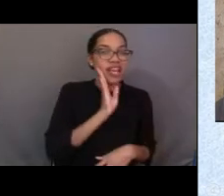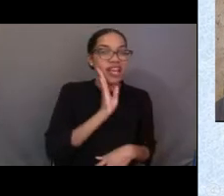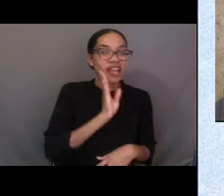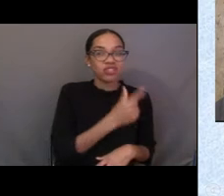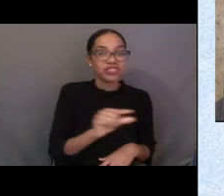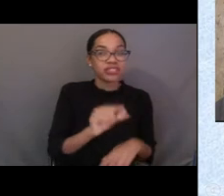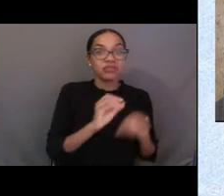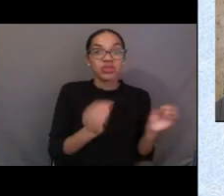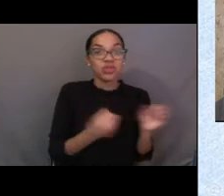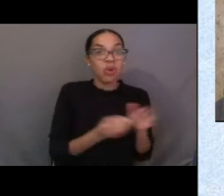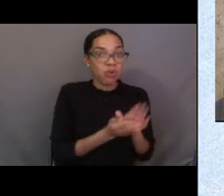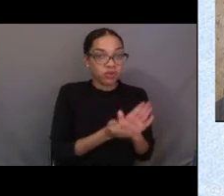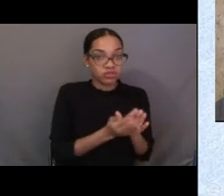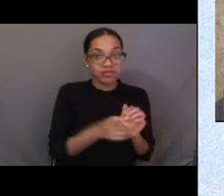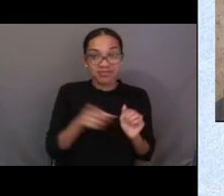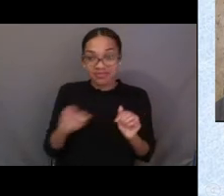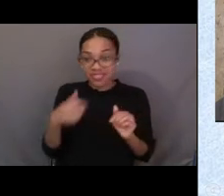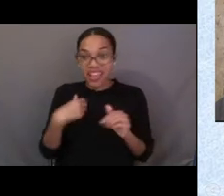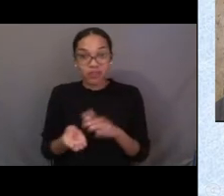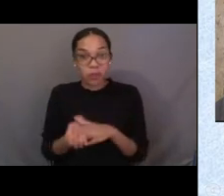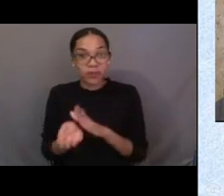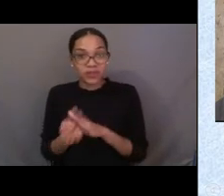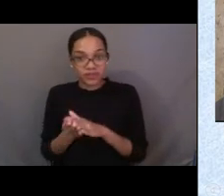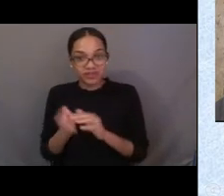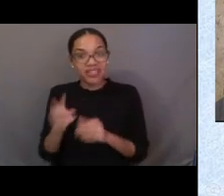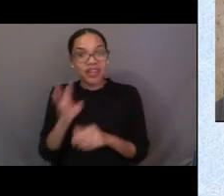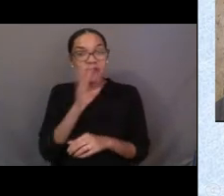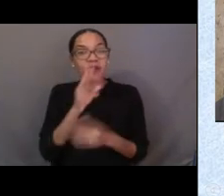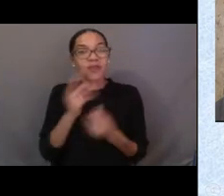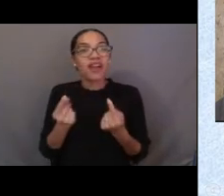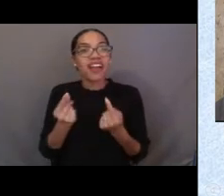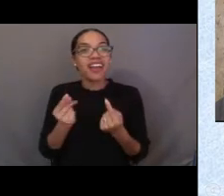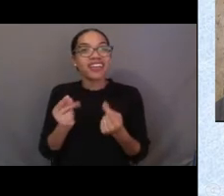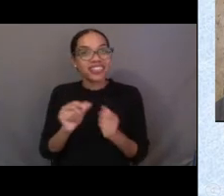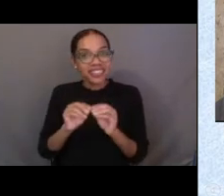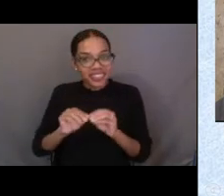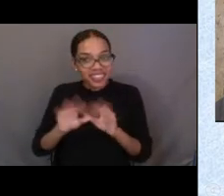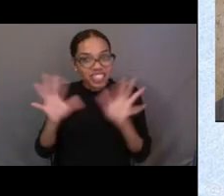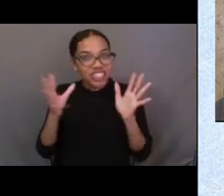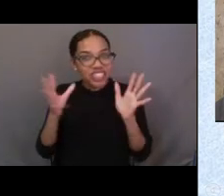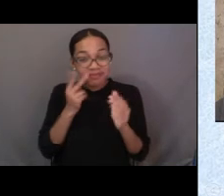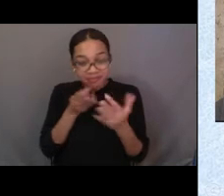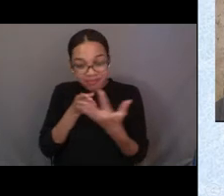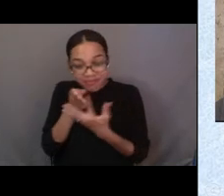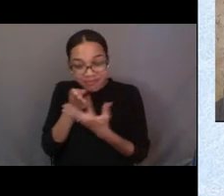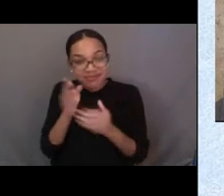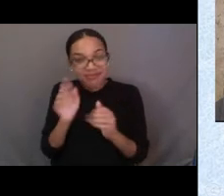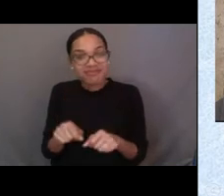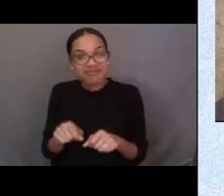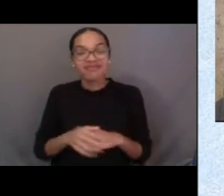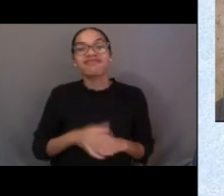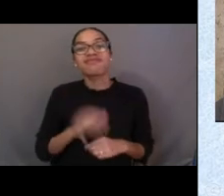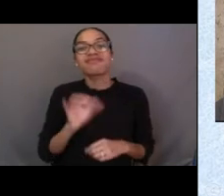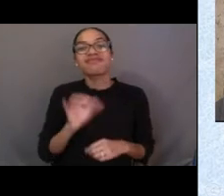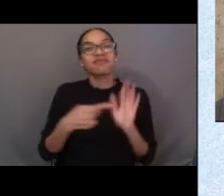This tank has oysters and that water is almost completely clear. So it shows you, those oysters when they filter that water,